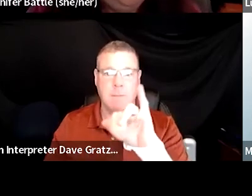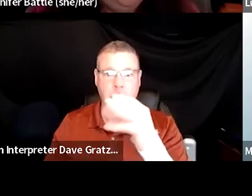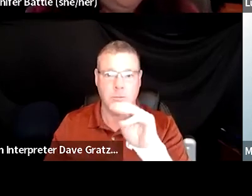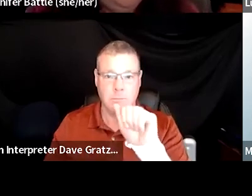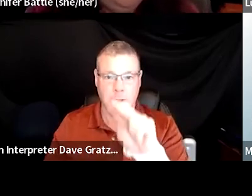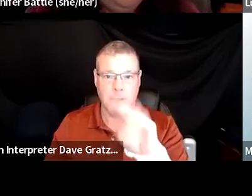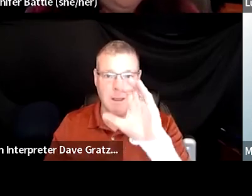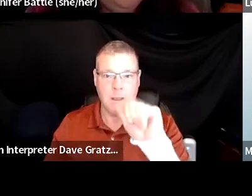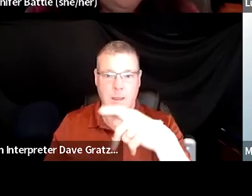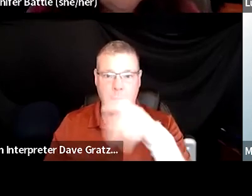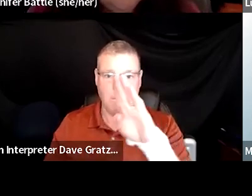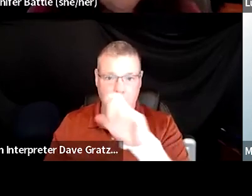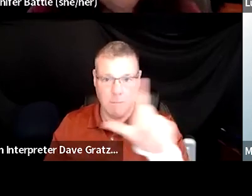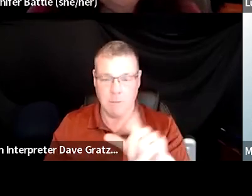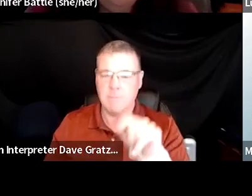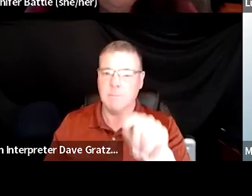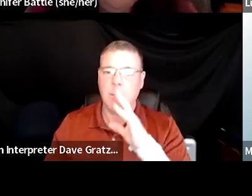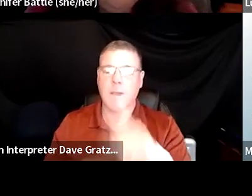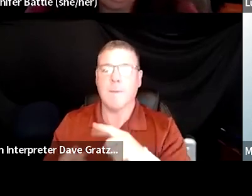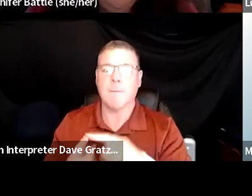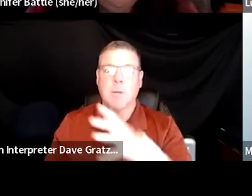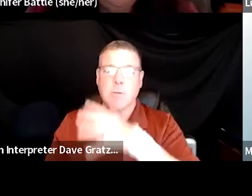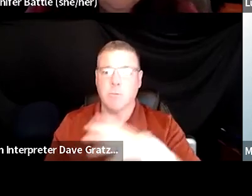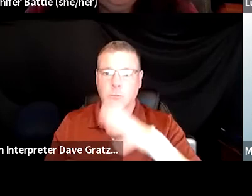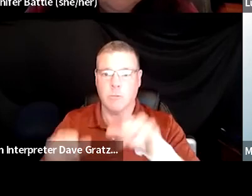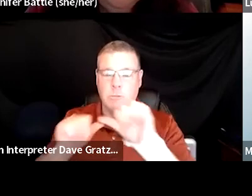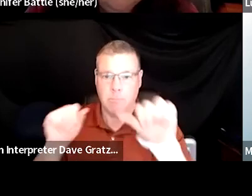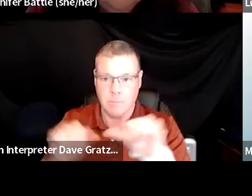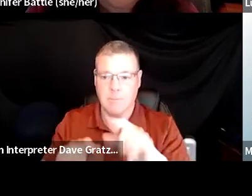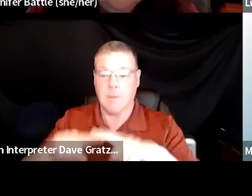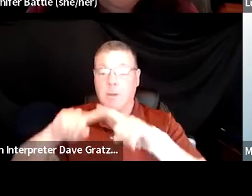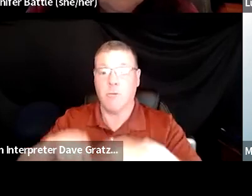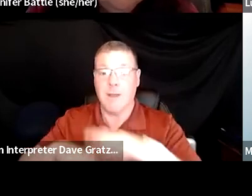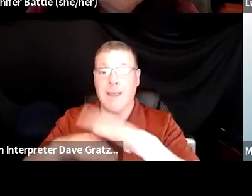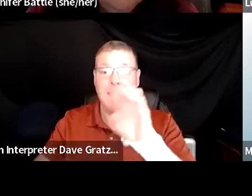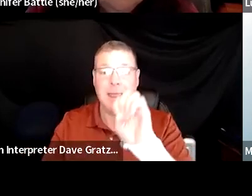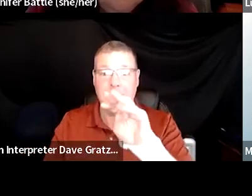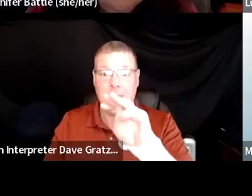His question has to do with rural communities who rely on EMS providers and may not